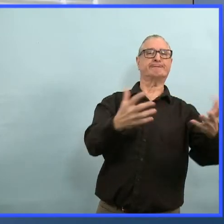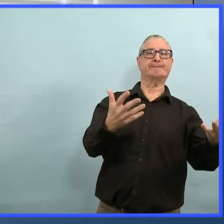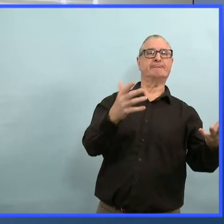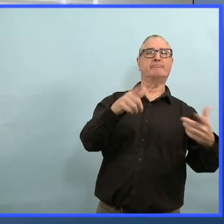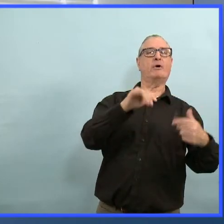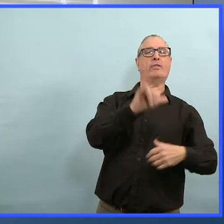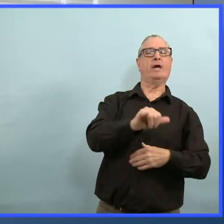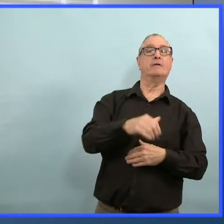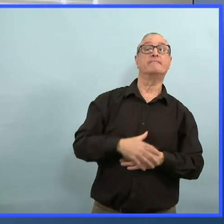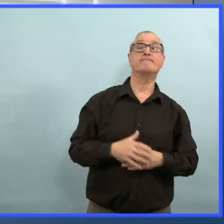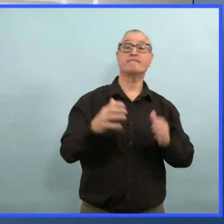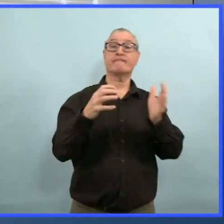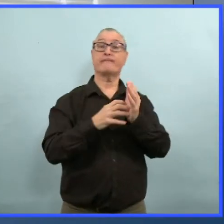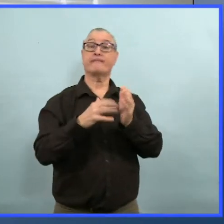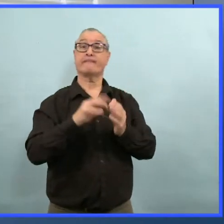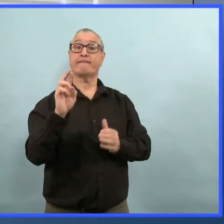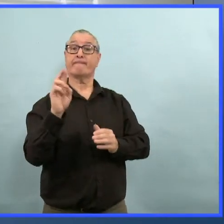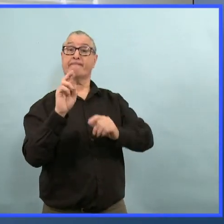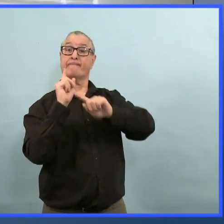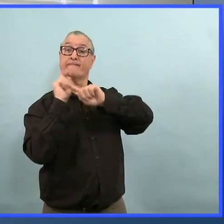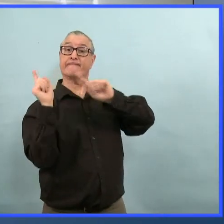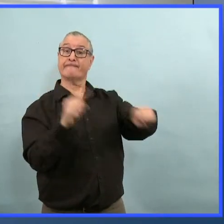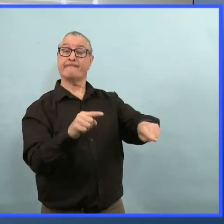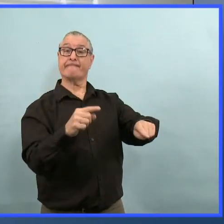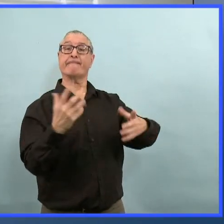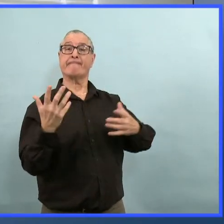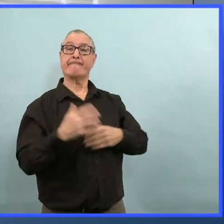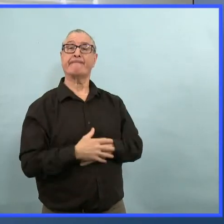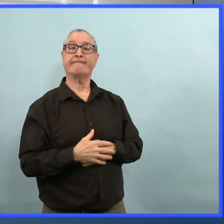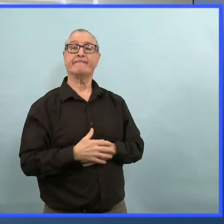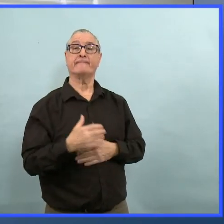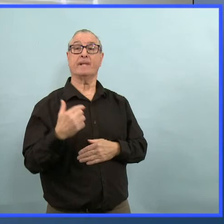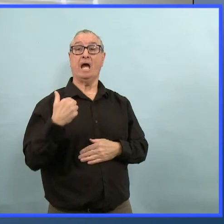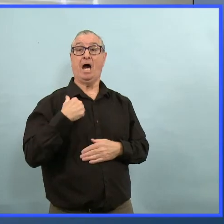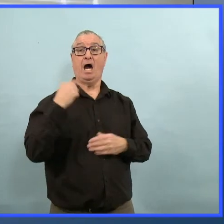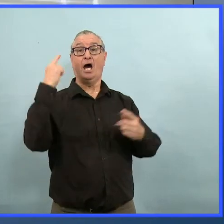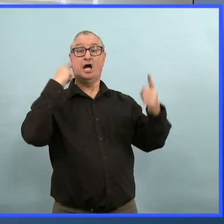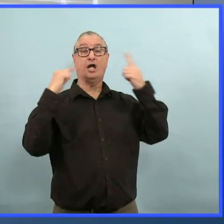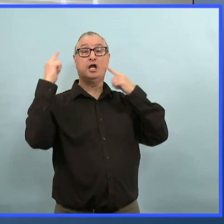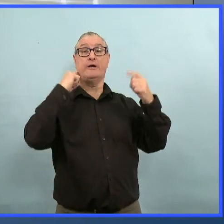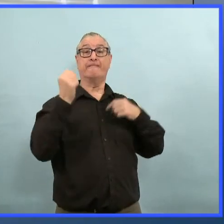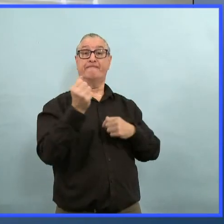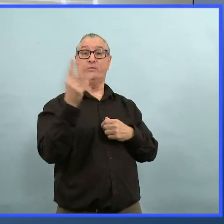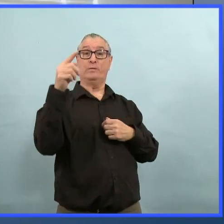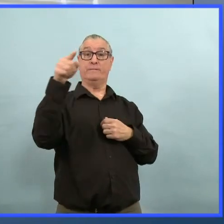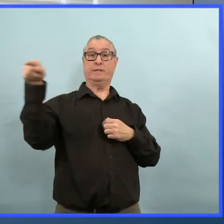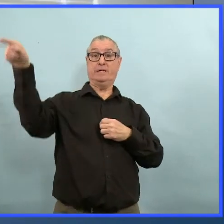uh from a few uh that were inquiring whether the qr code would still be